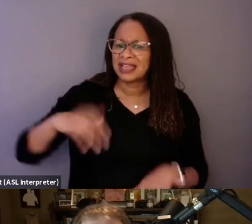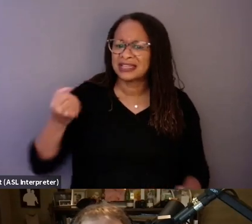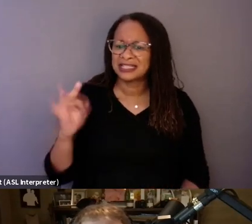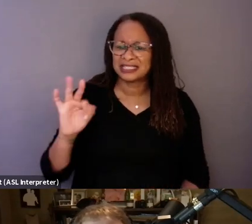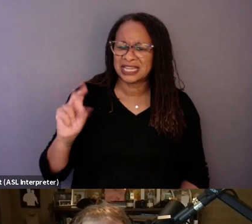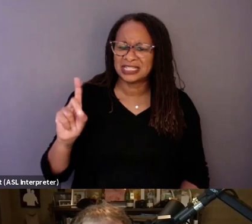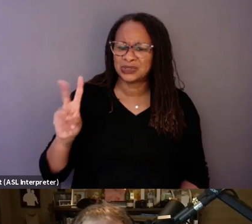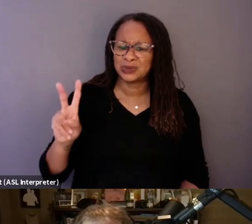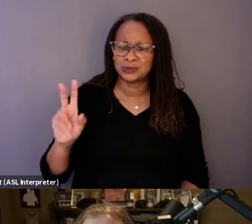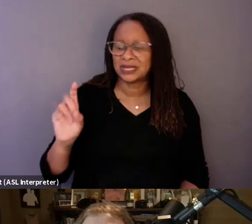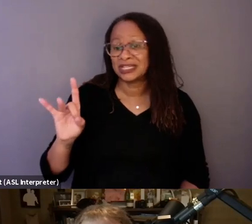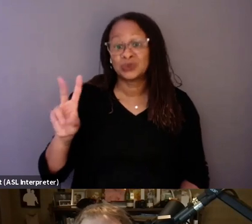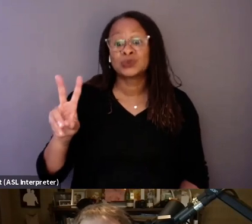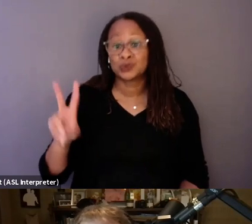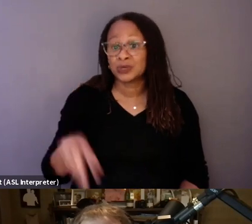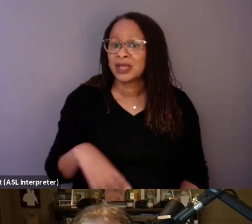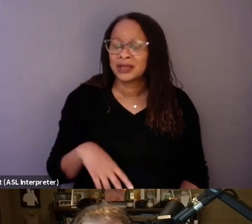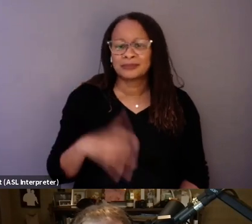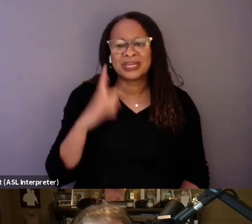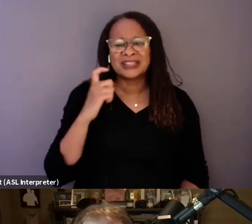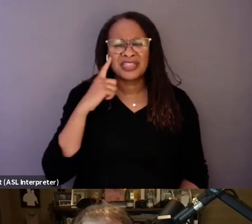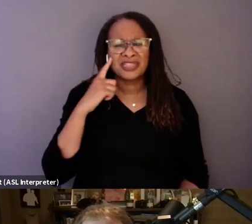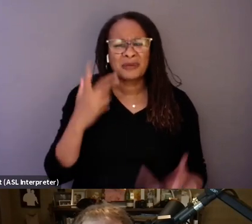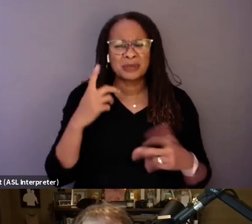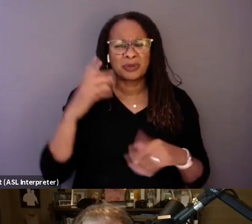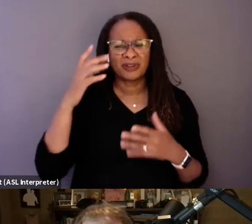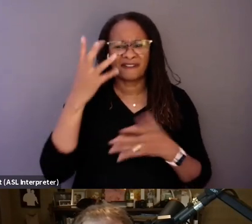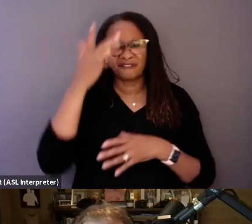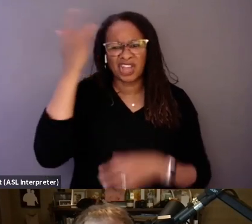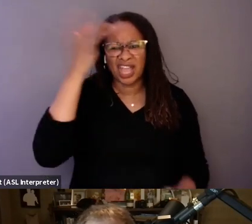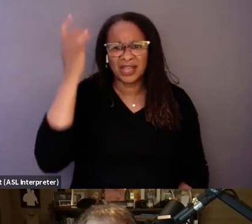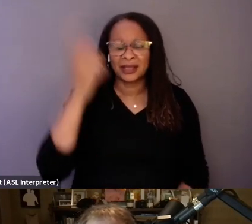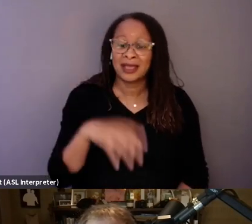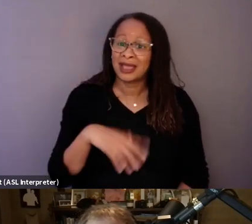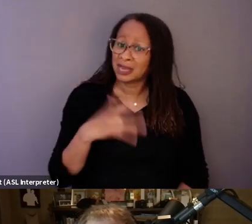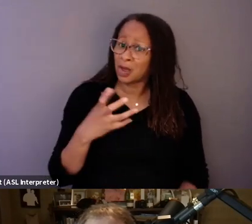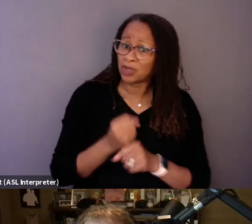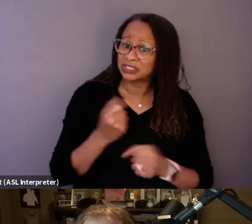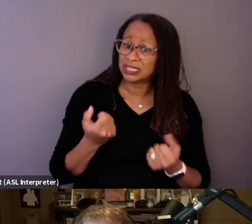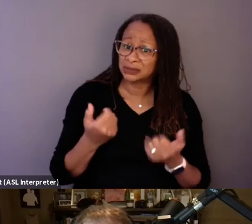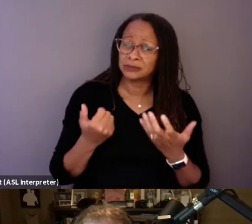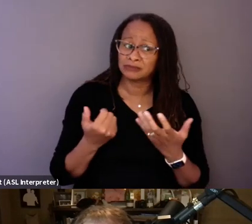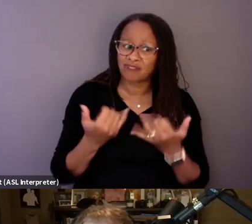People's memories change and I want to get them fresh and also while they were still a little raw. Yeah, yeah.